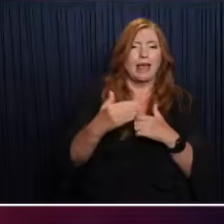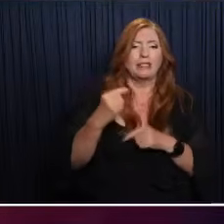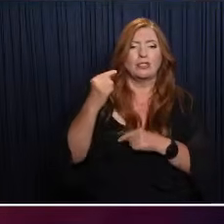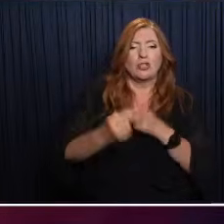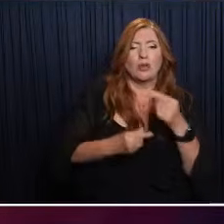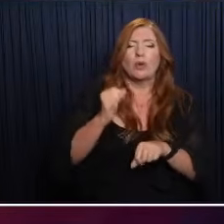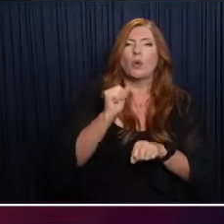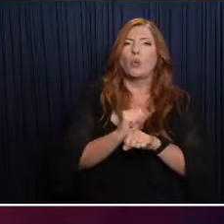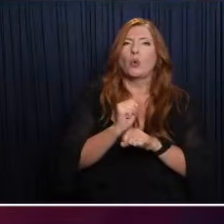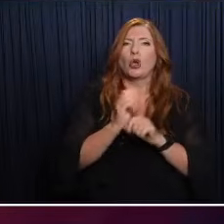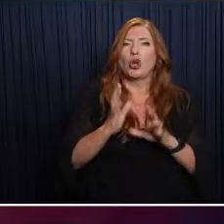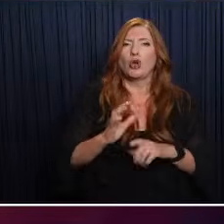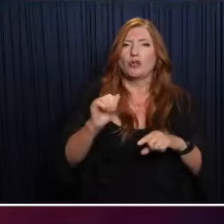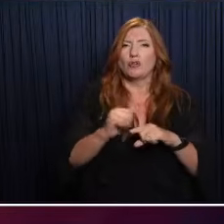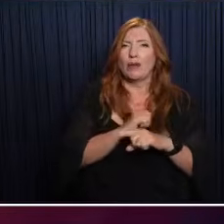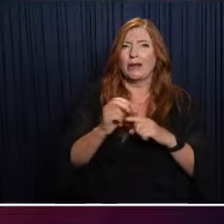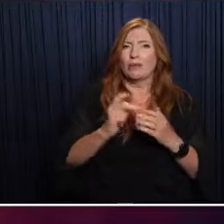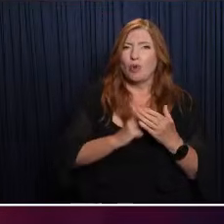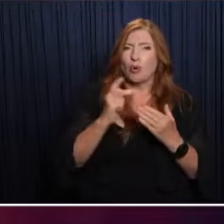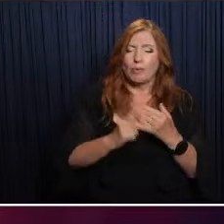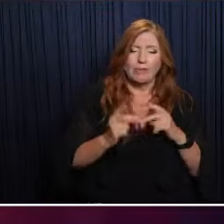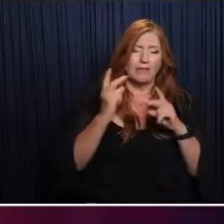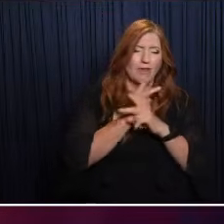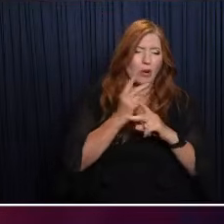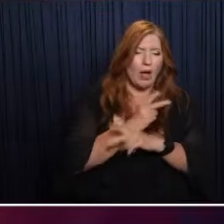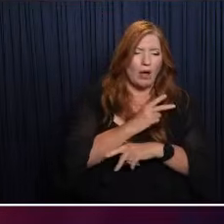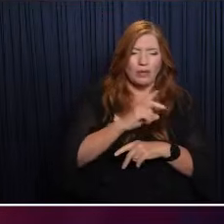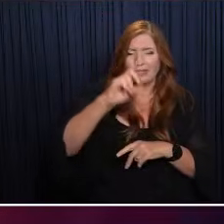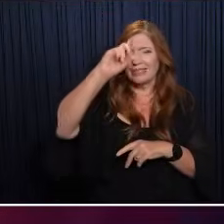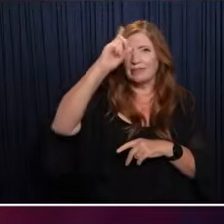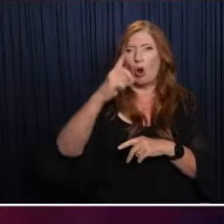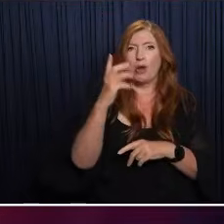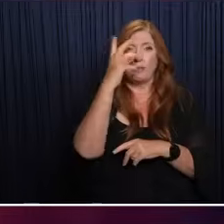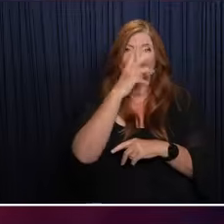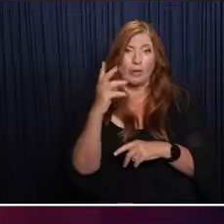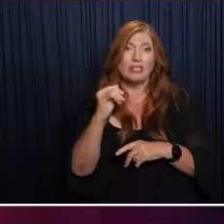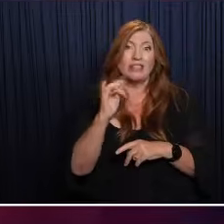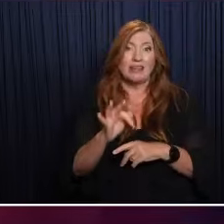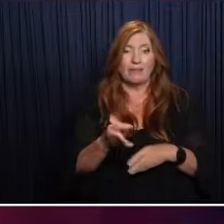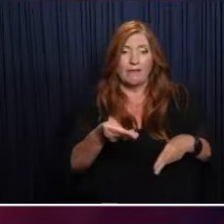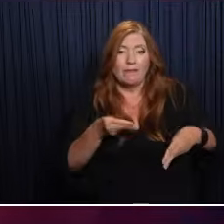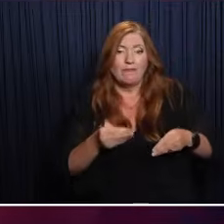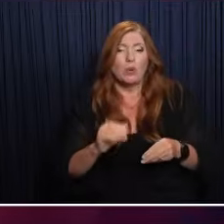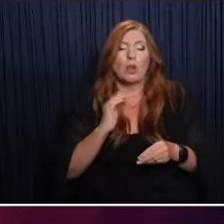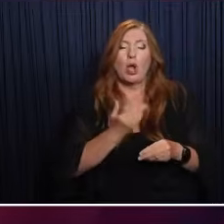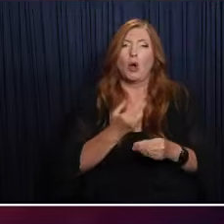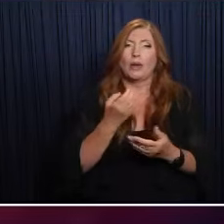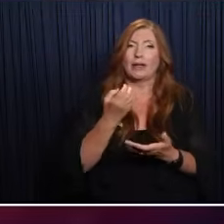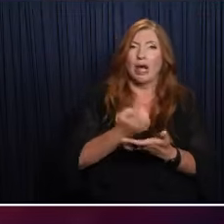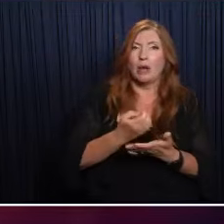TO REINDUSTRIALIZE, WE NEED TO DEVELOP NEXT GENERATION WORKER TRAINING PROGRAMS AND COME UP